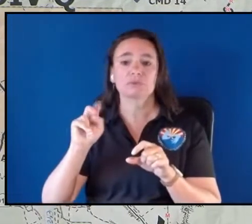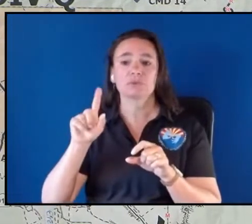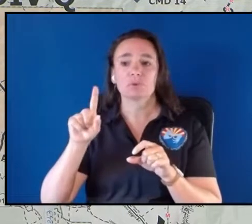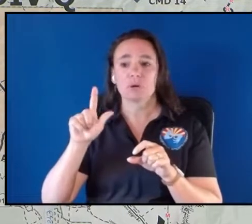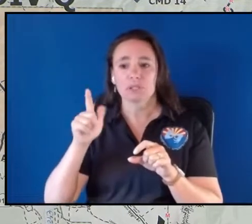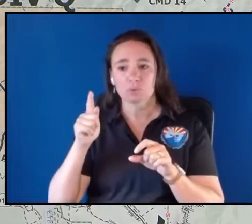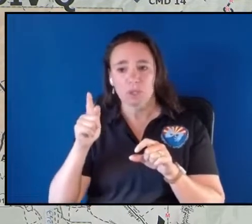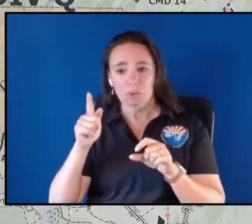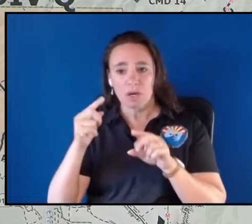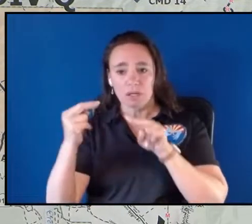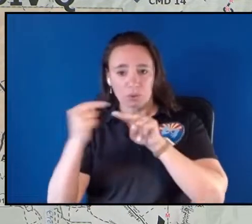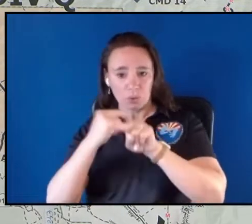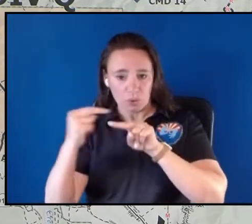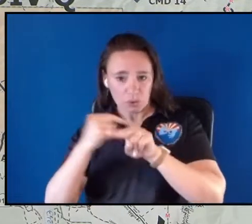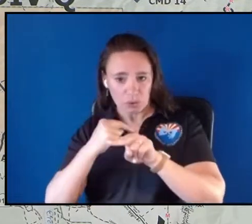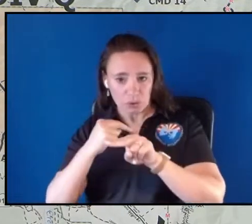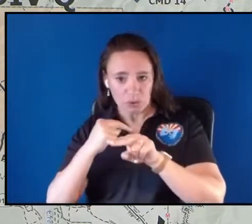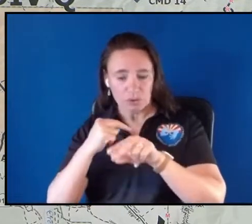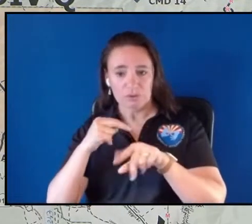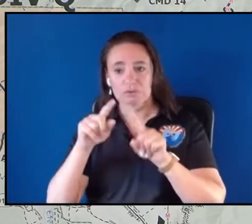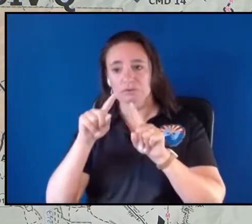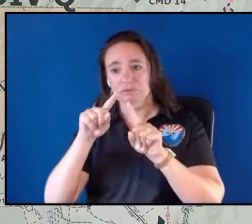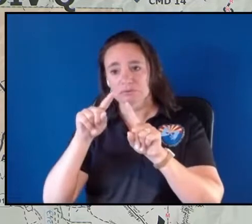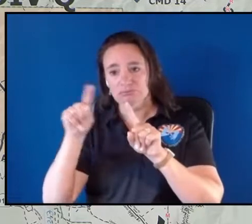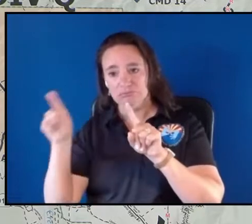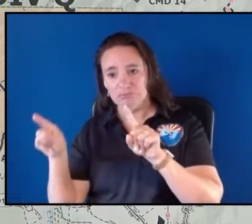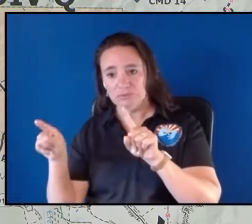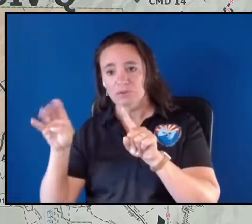again on the 434 corridor where we've actually contained a lot